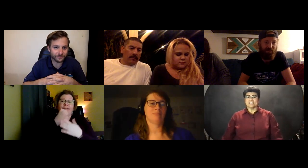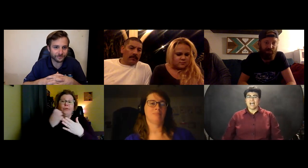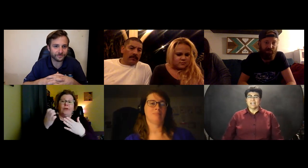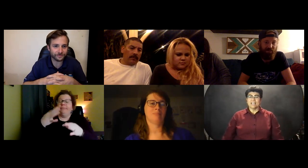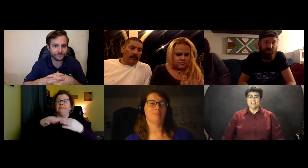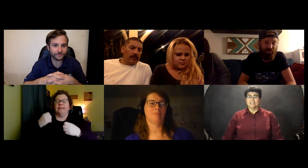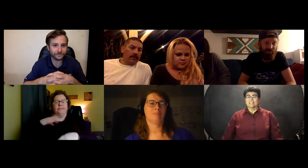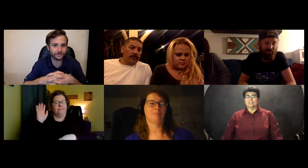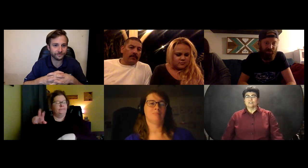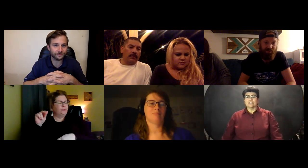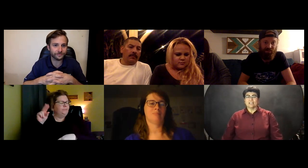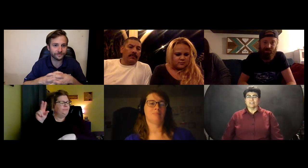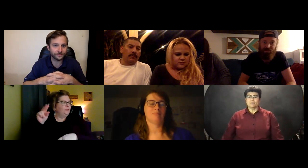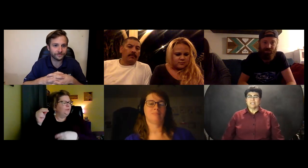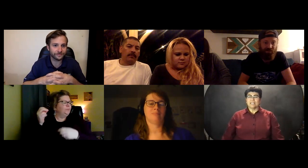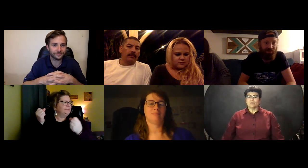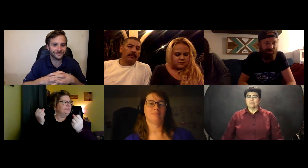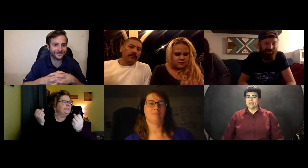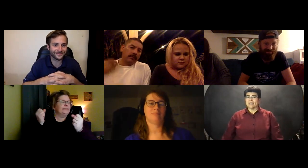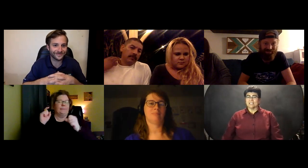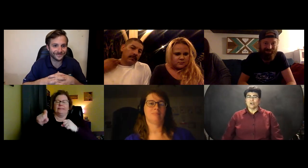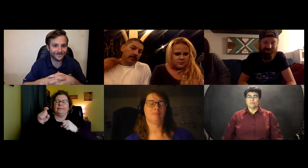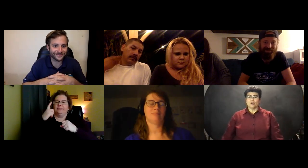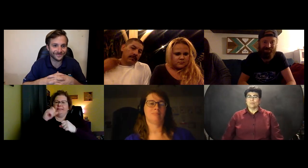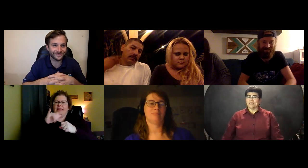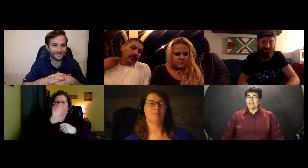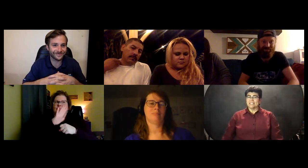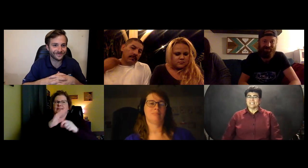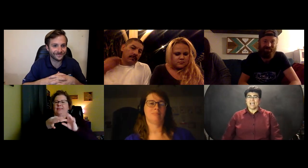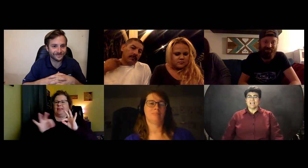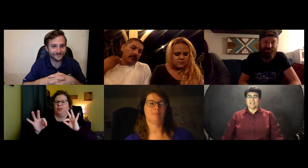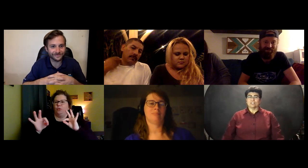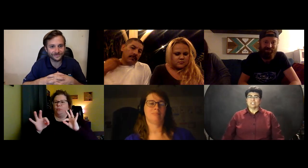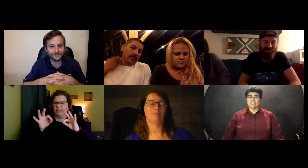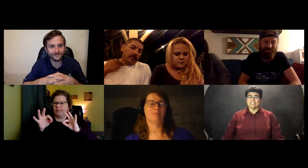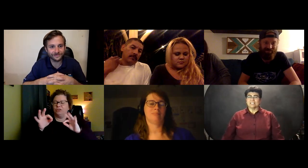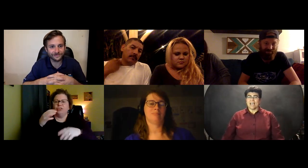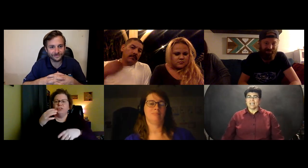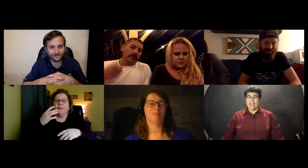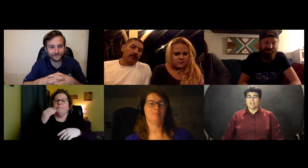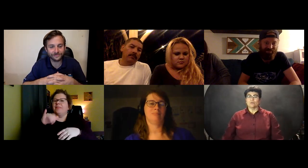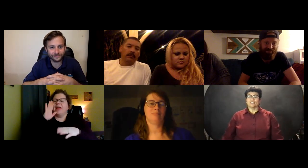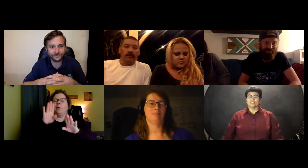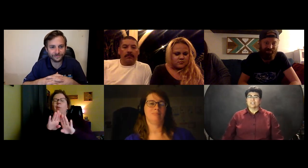signing using speaking equipment i said nope nope he needs sign language he